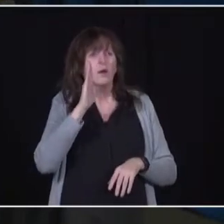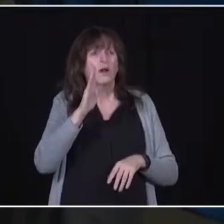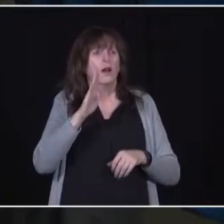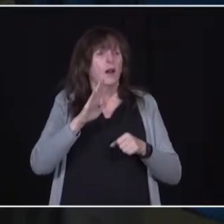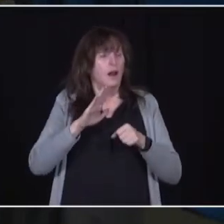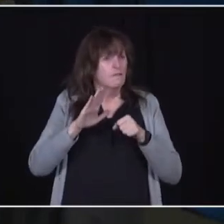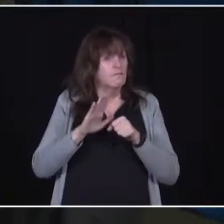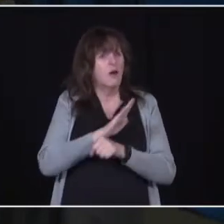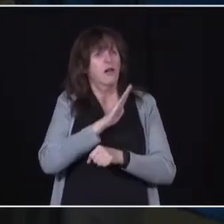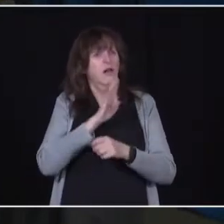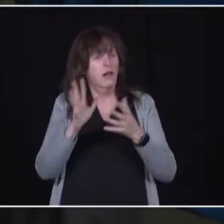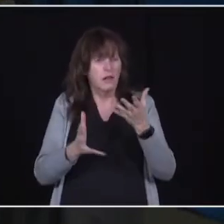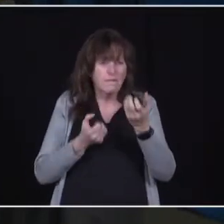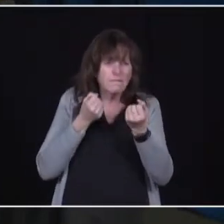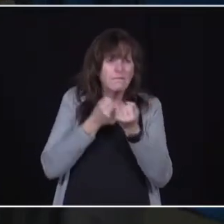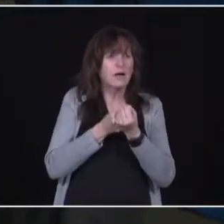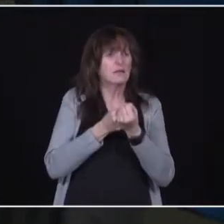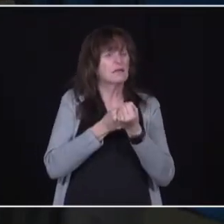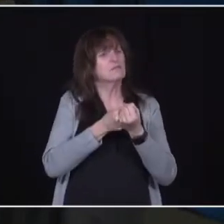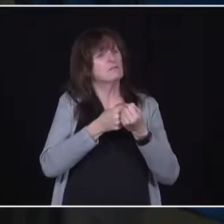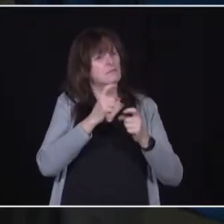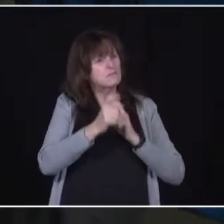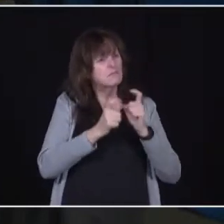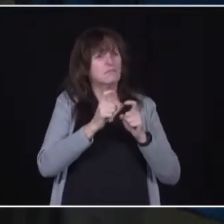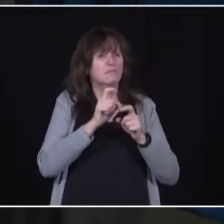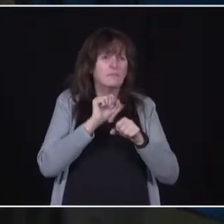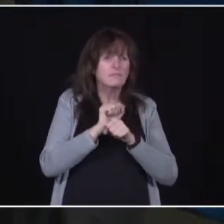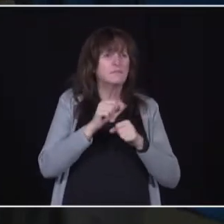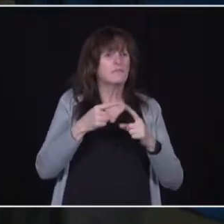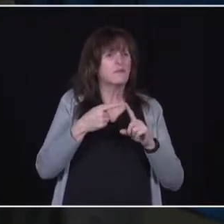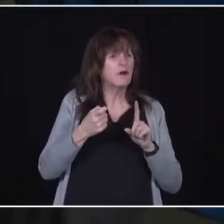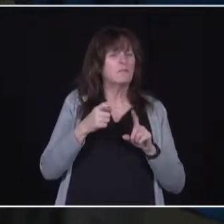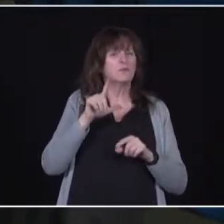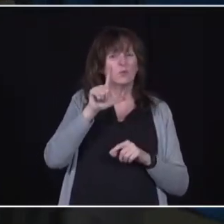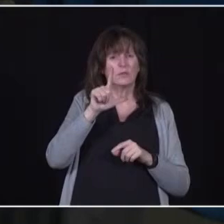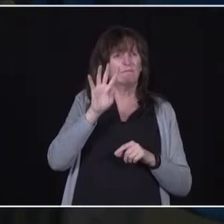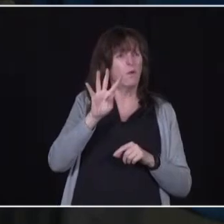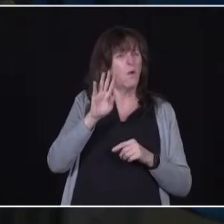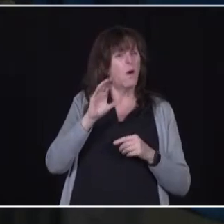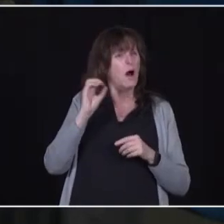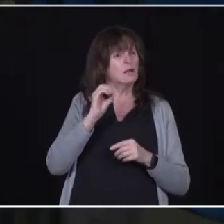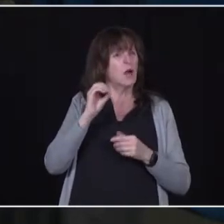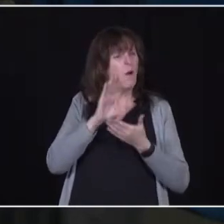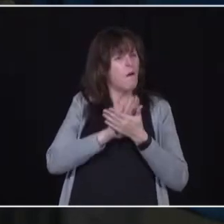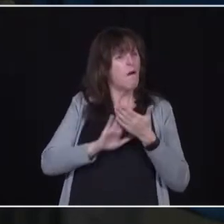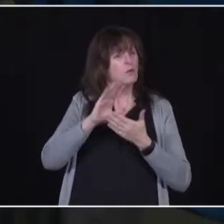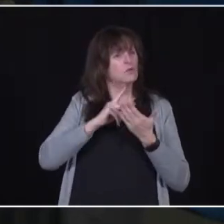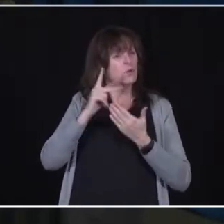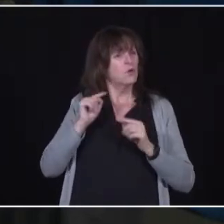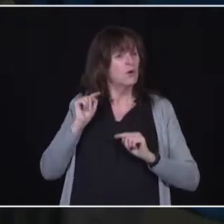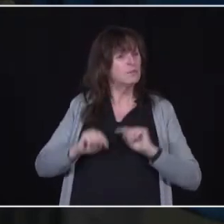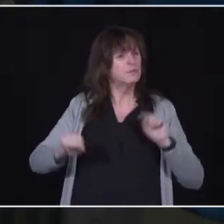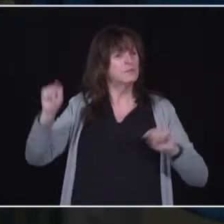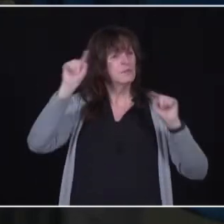6000 new PSW positions and 2200 in the pipeline to be fully funded with grants and support through the 24 Ontario colleges.